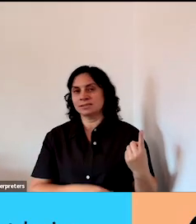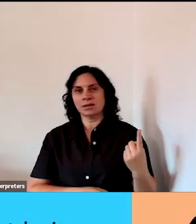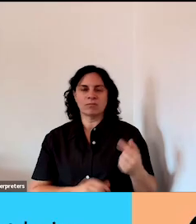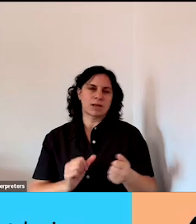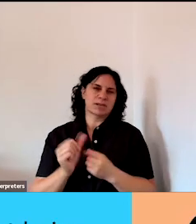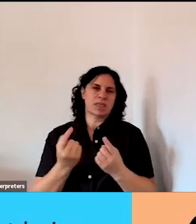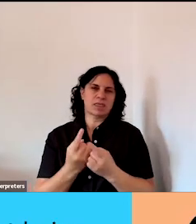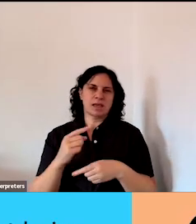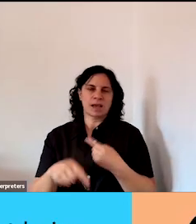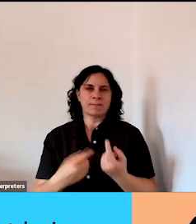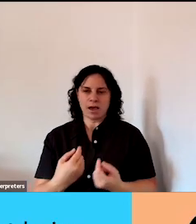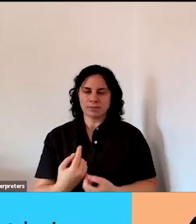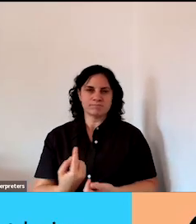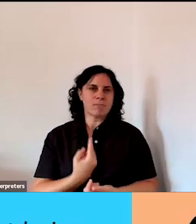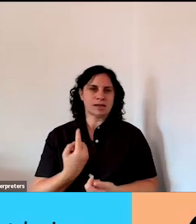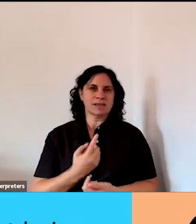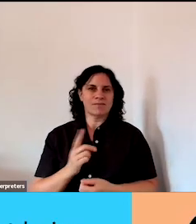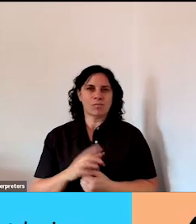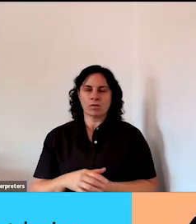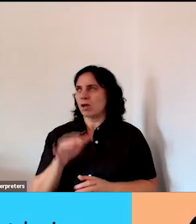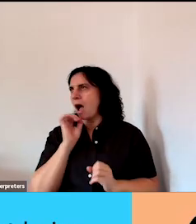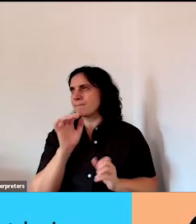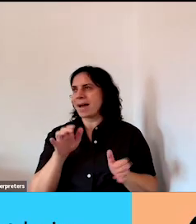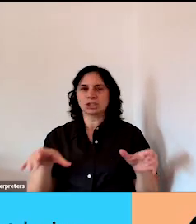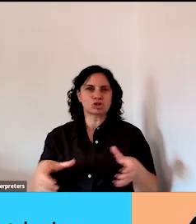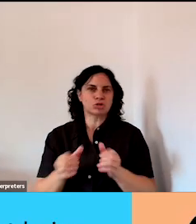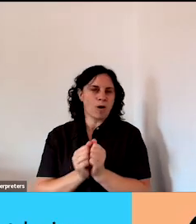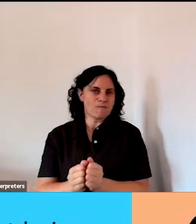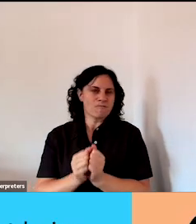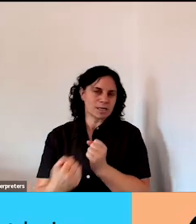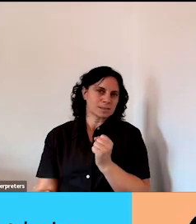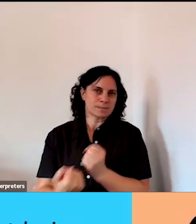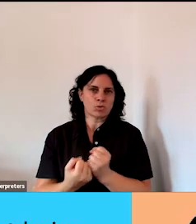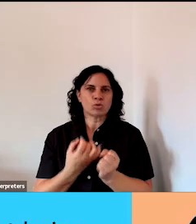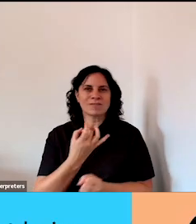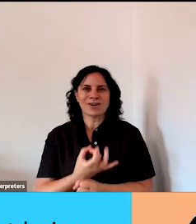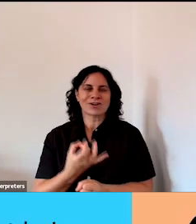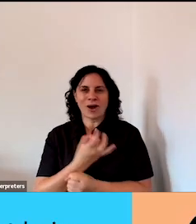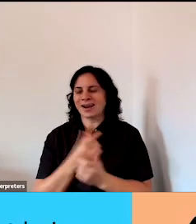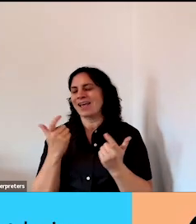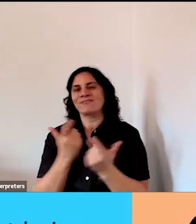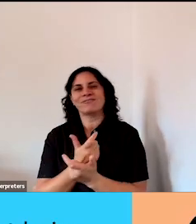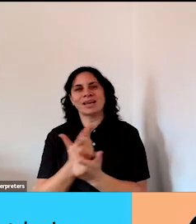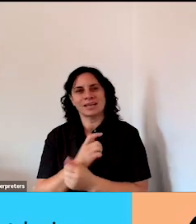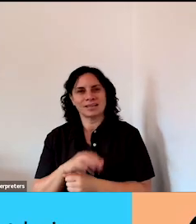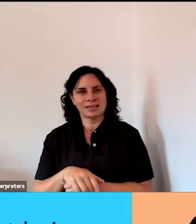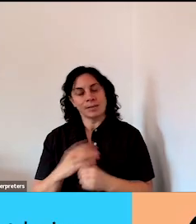about being them is that they have such amazing groups of friends that are supportive, kind and very funny. These other quotes